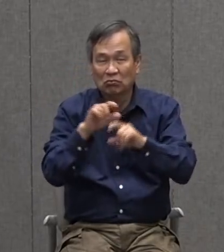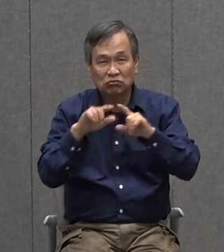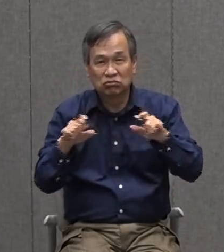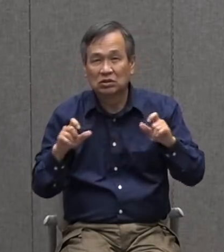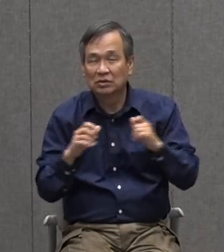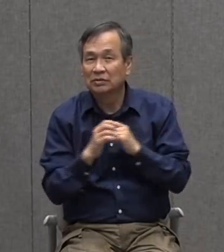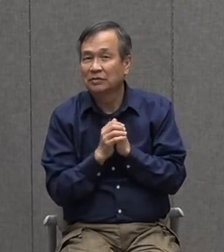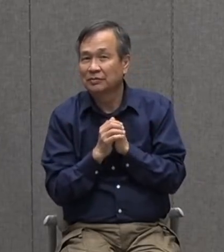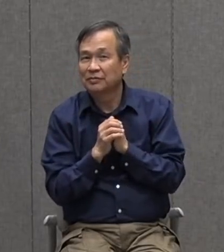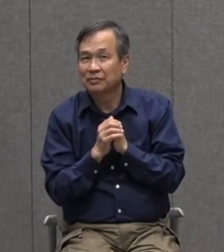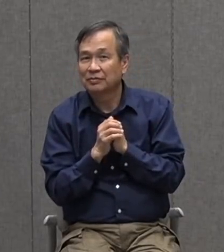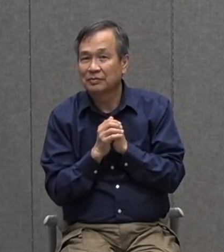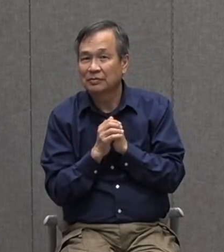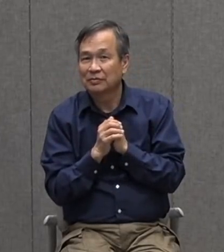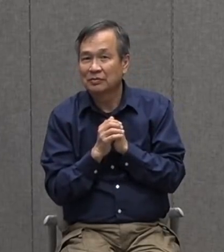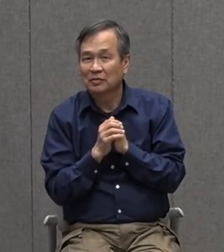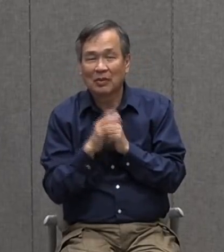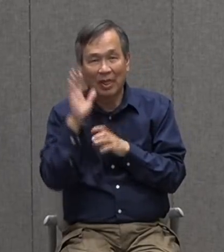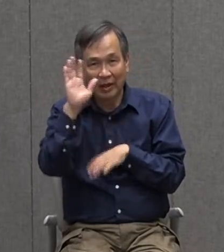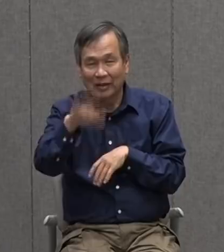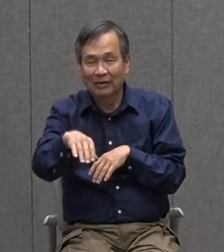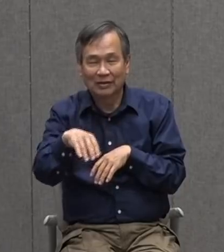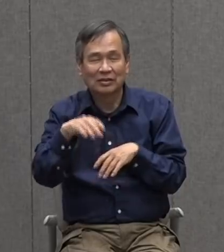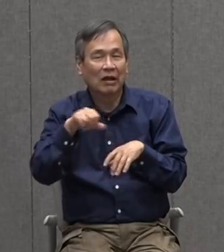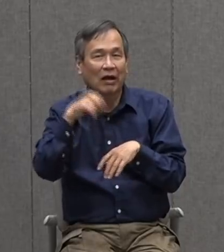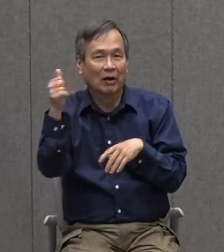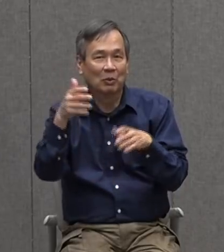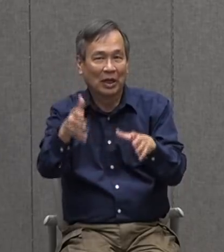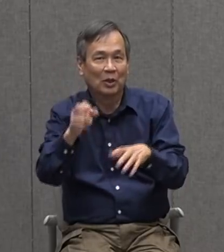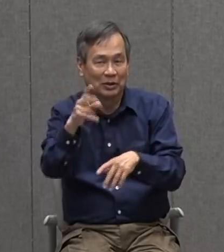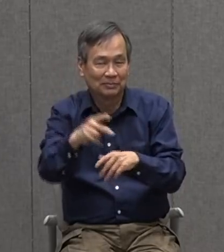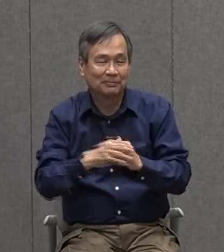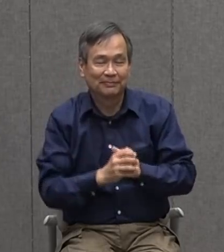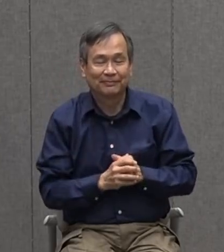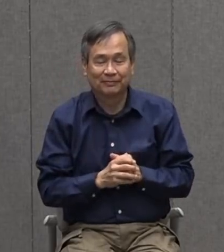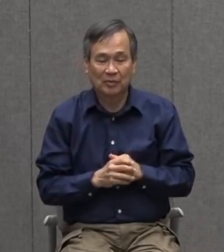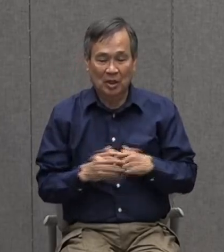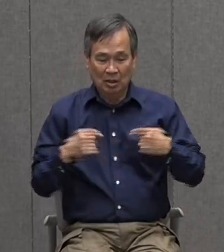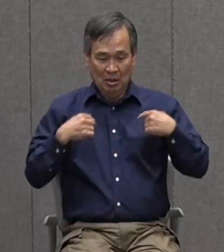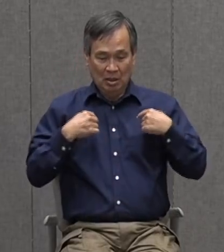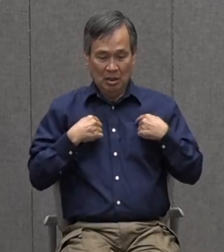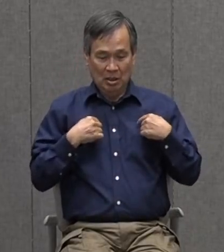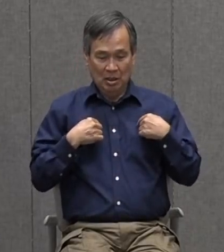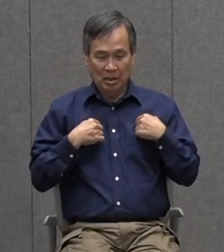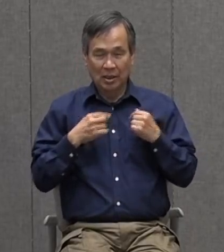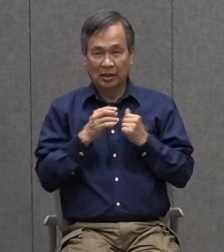it needs to be organized, don't forget that. So if I was to approach this,